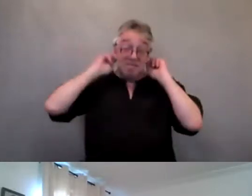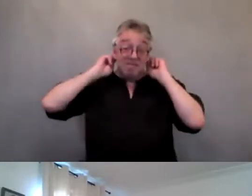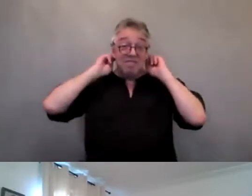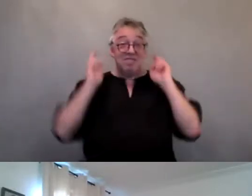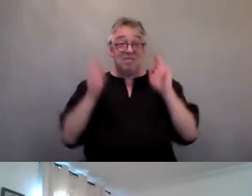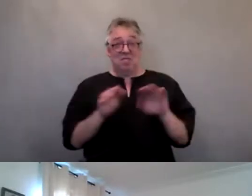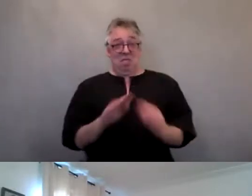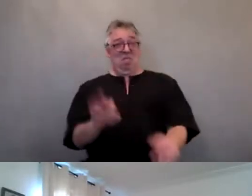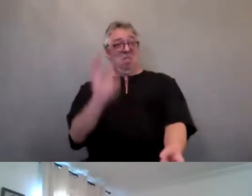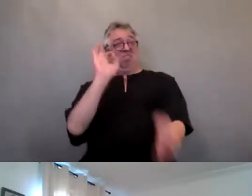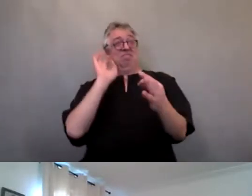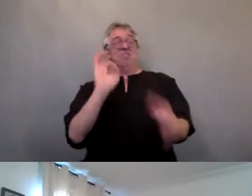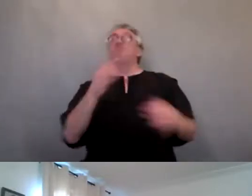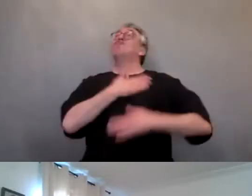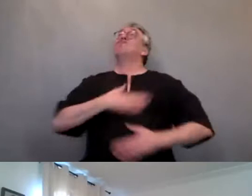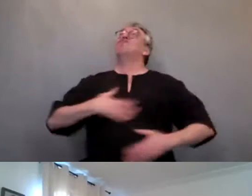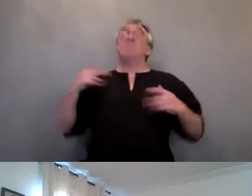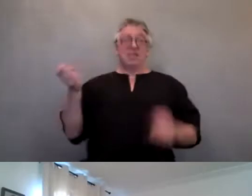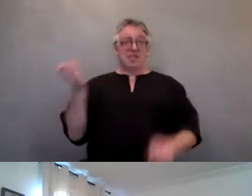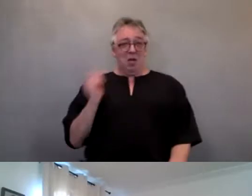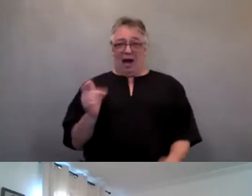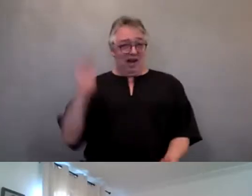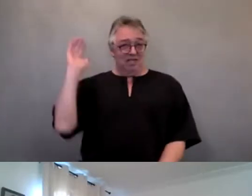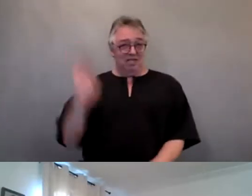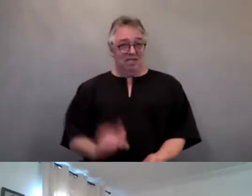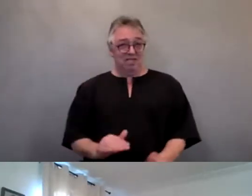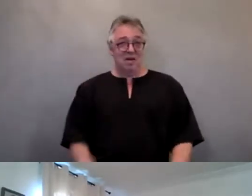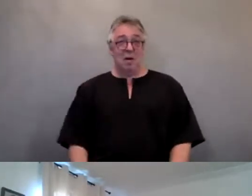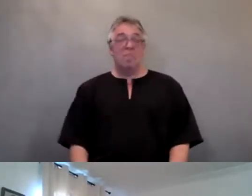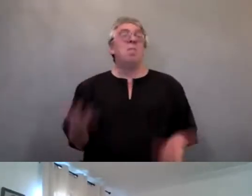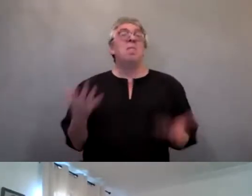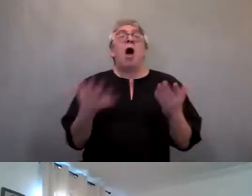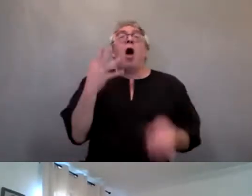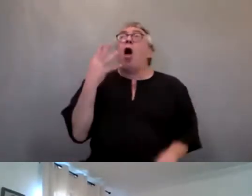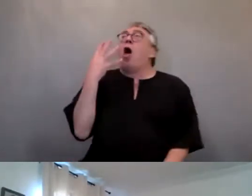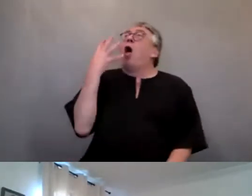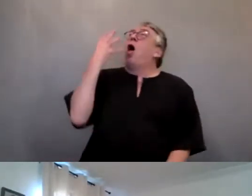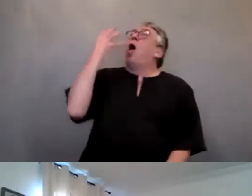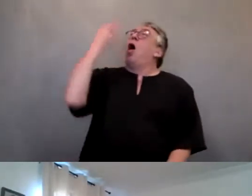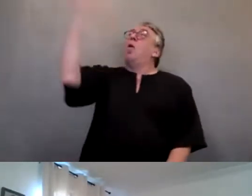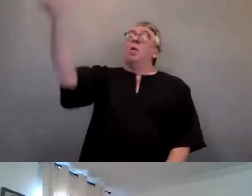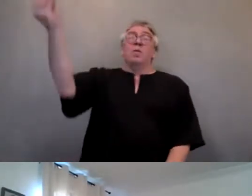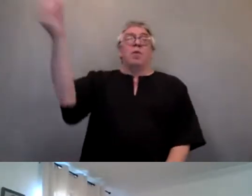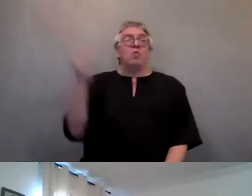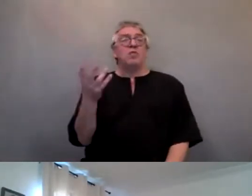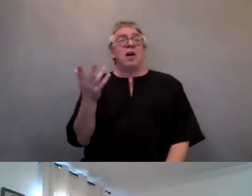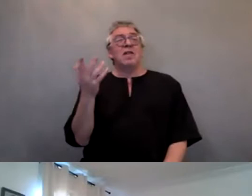use cochlear implant in sauna because it is very hot and if you have two cochlear implants on your head that is not